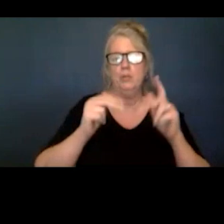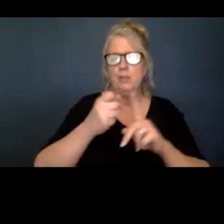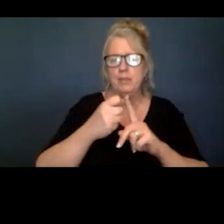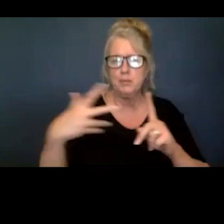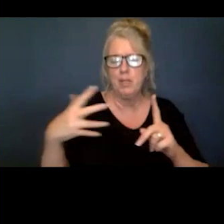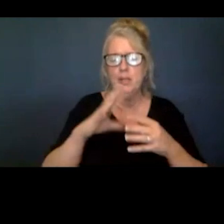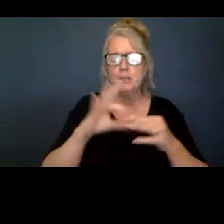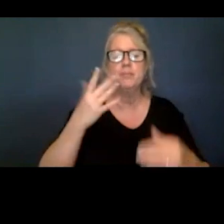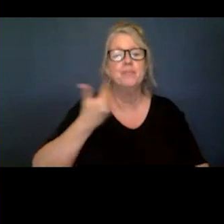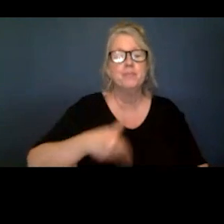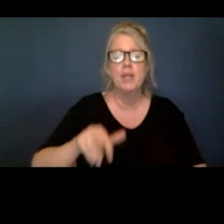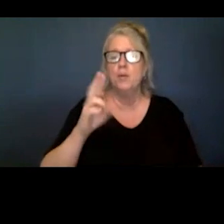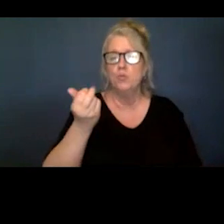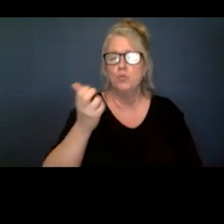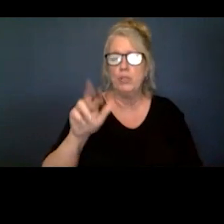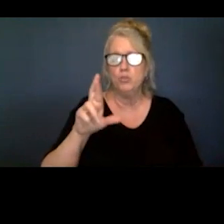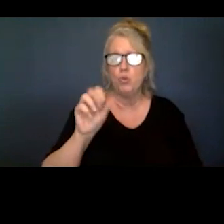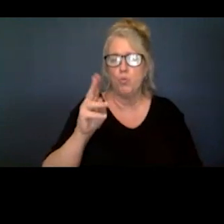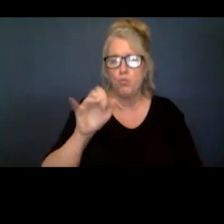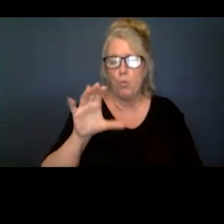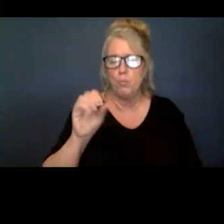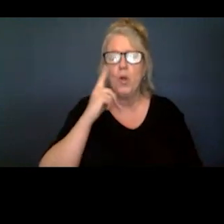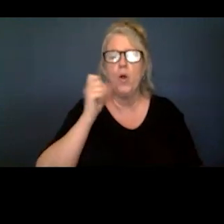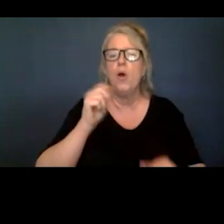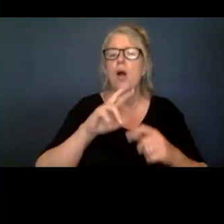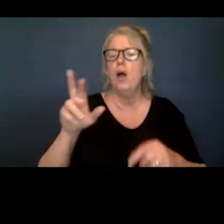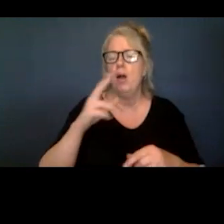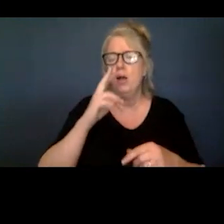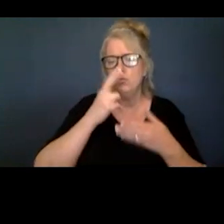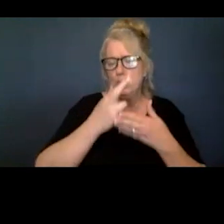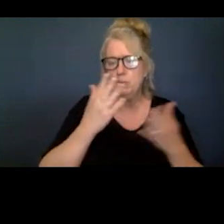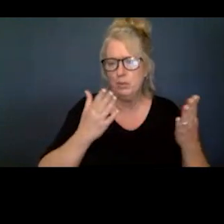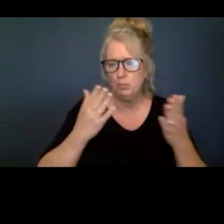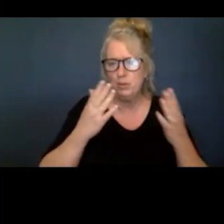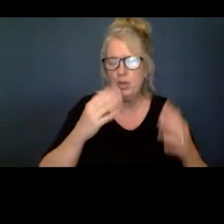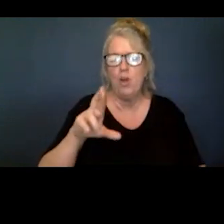My name is Rachel Romeo and I work on Rehabilitation Services Administration's,